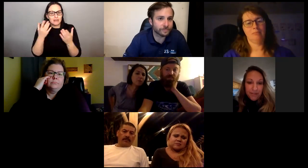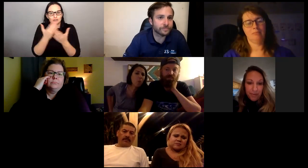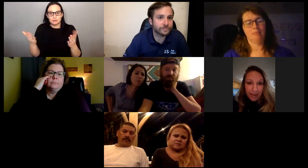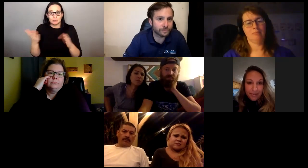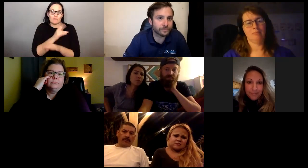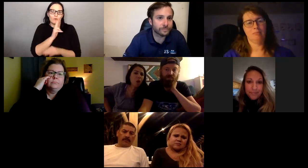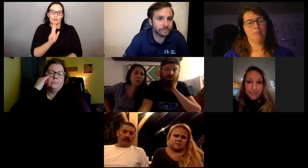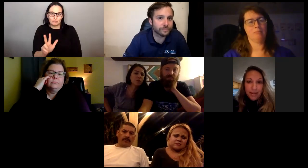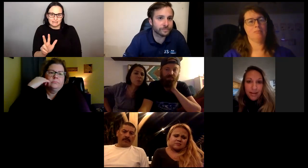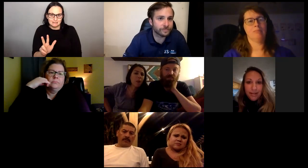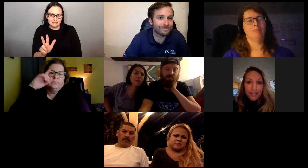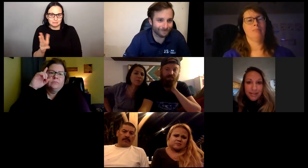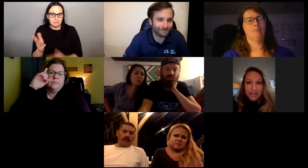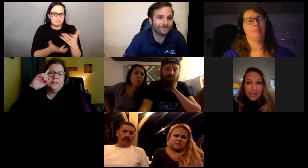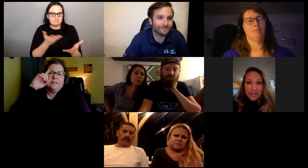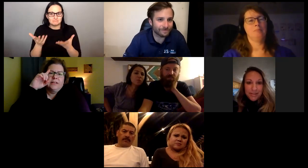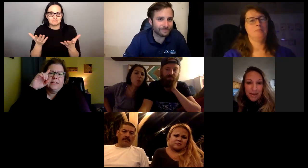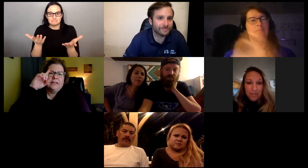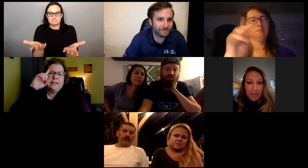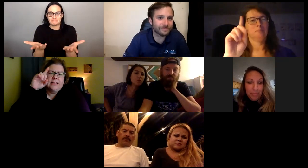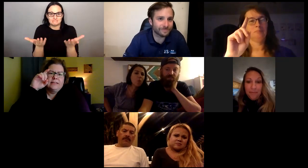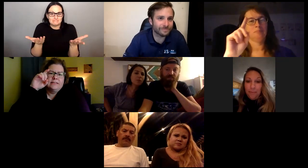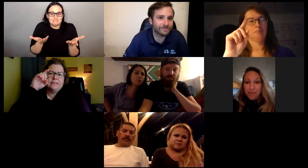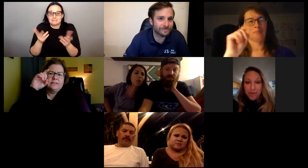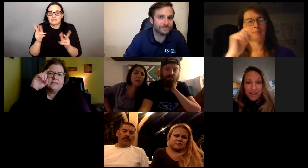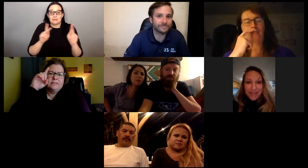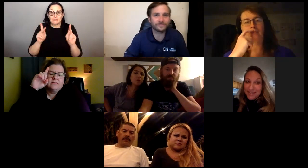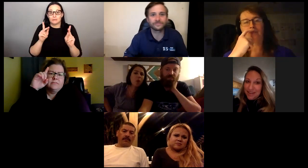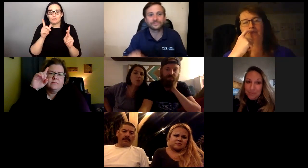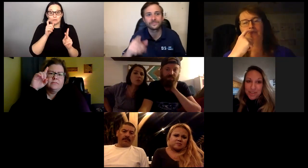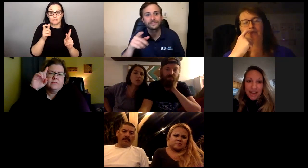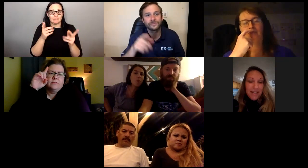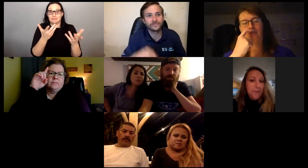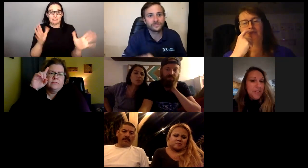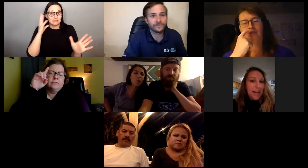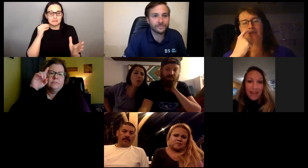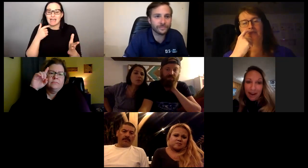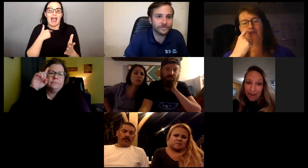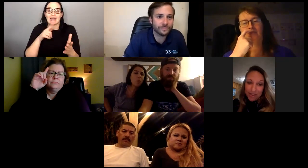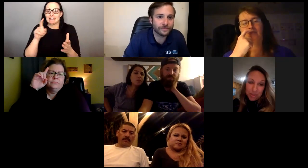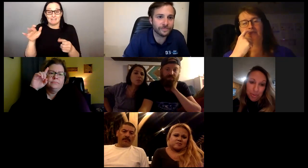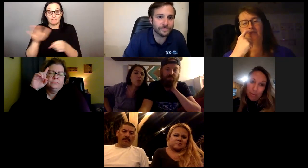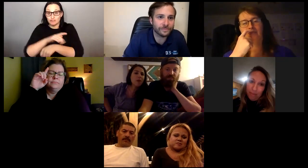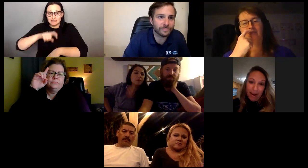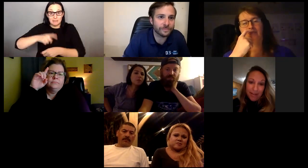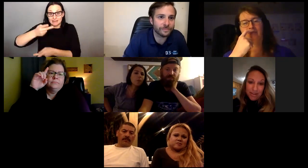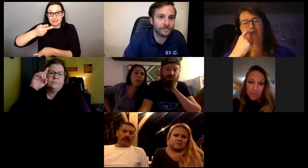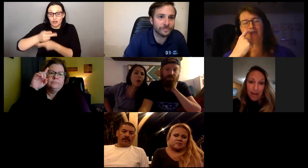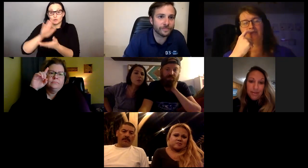three so people that have walked through this i'm just i need full-time care and a